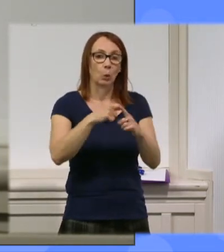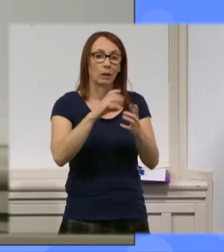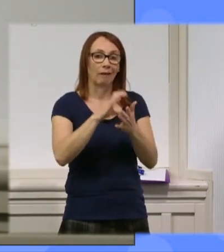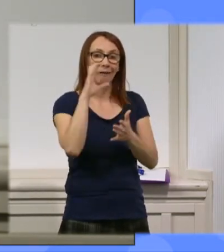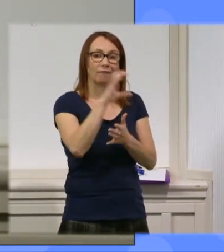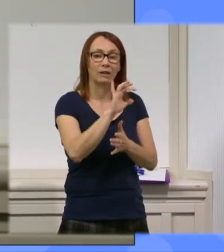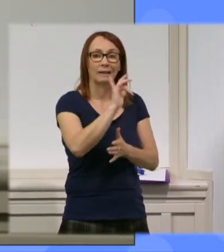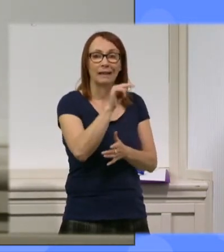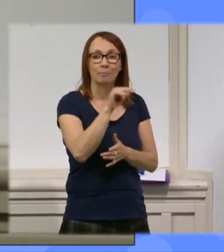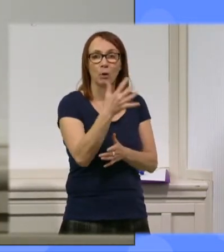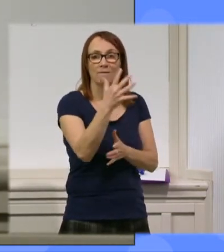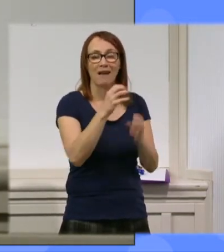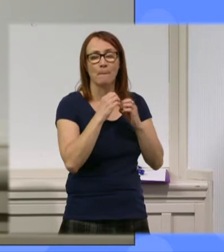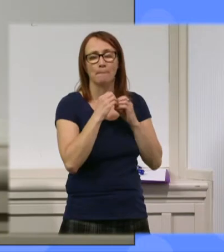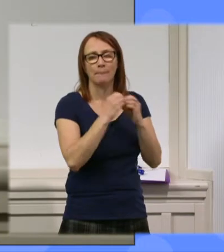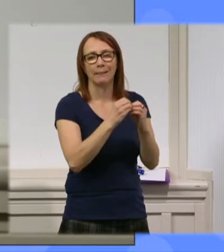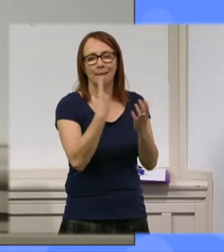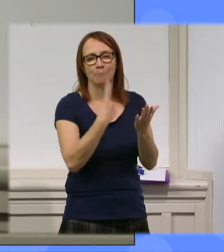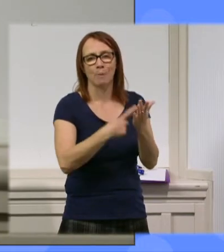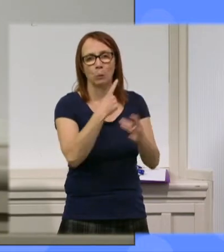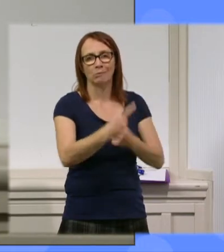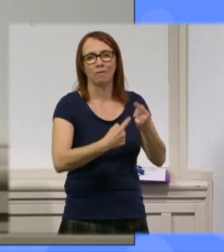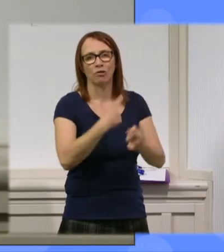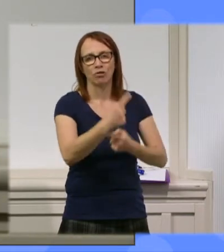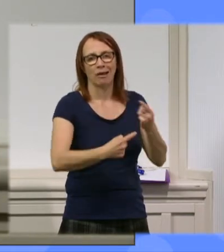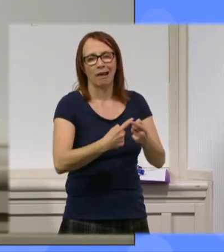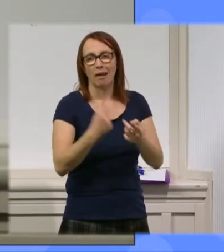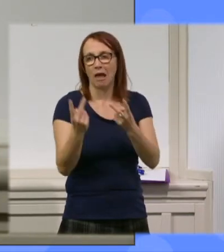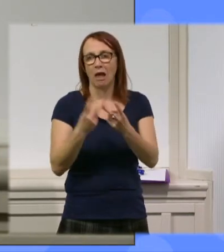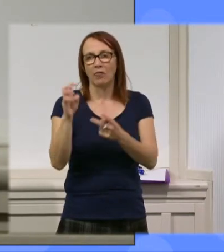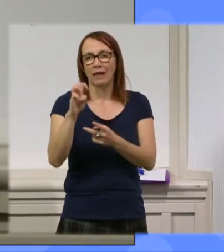pounds a year that's more money than any other EU company a country does we can